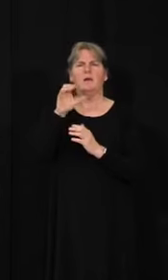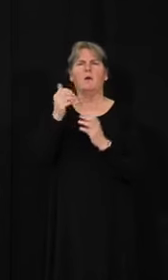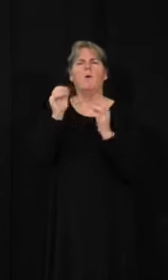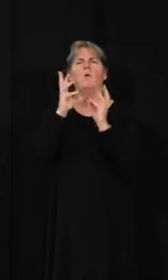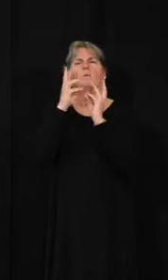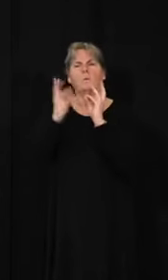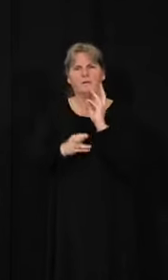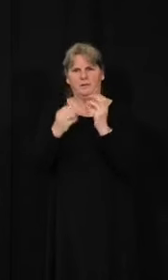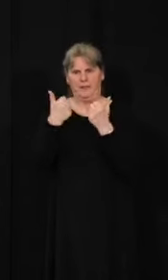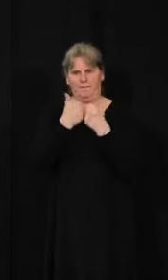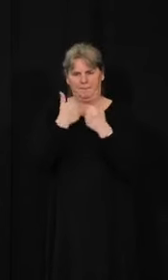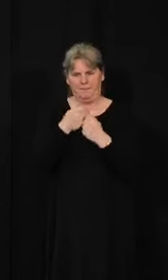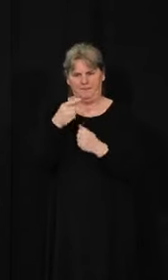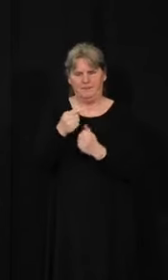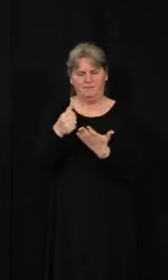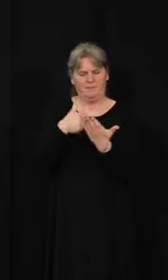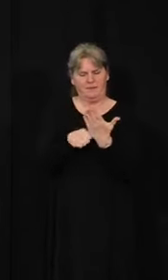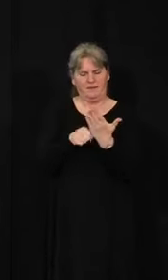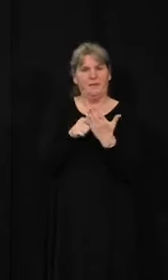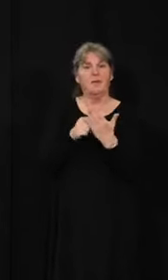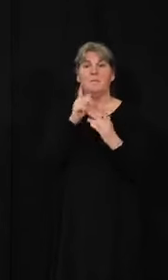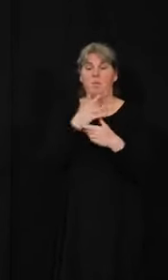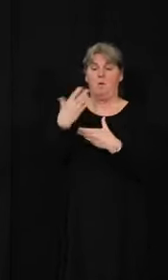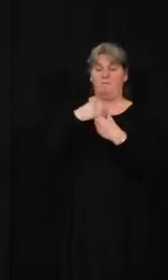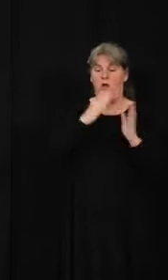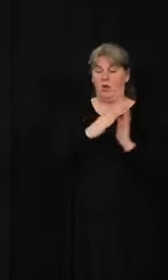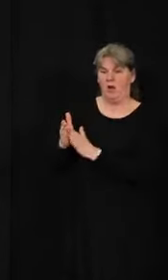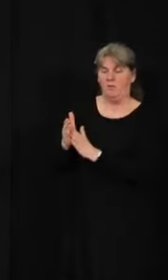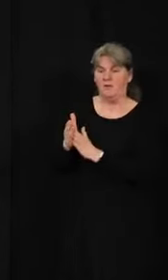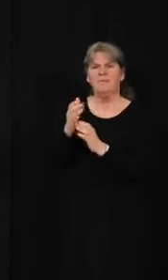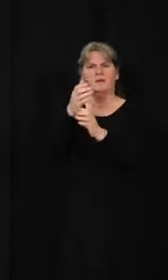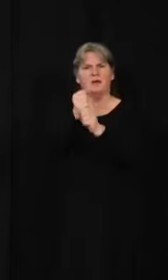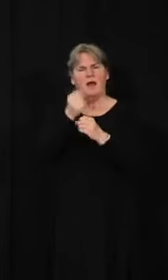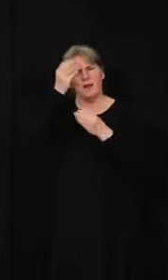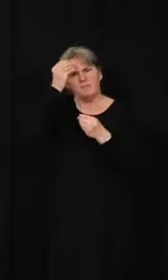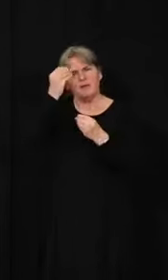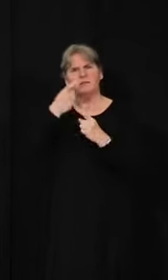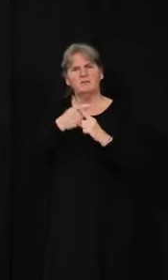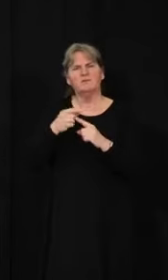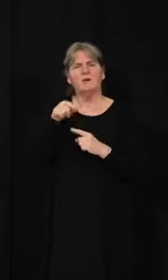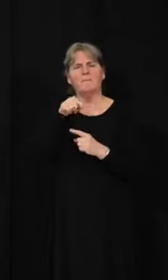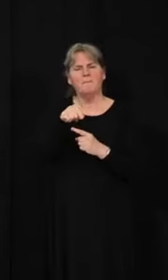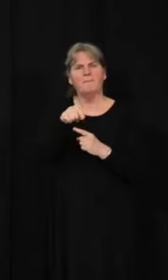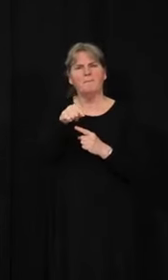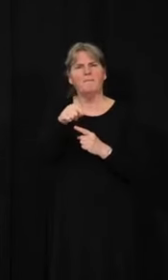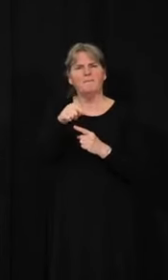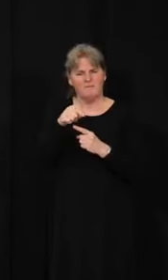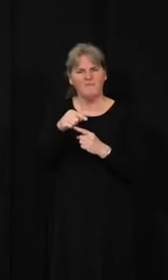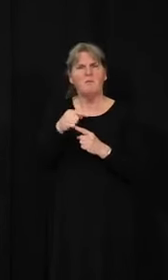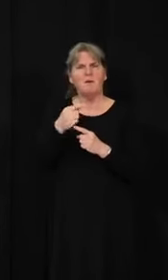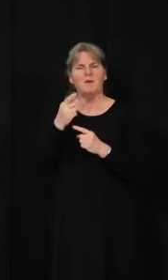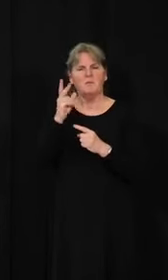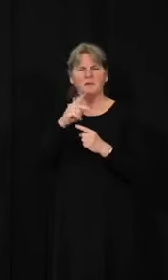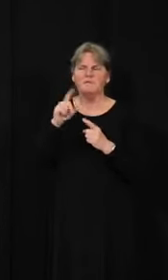games and it says that the organizers received a message from a games spectator from